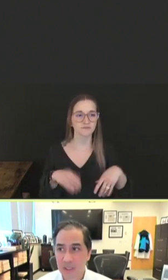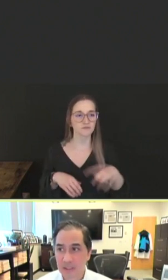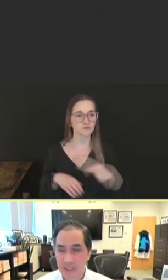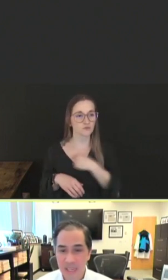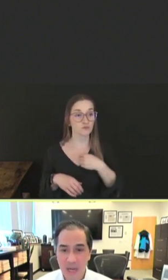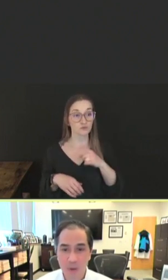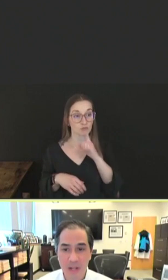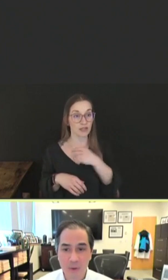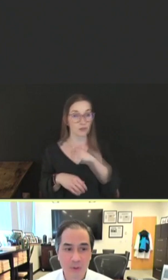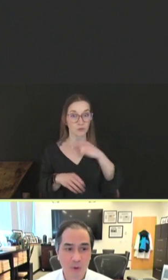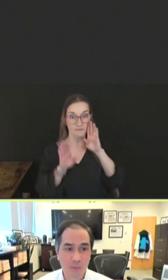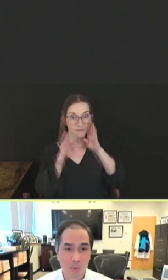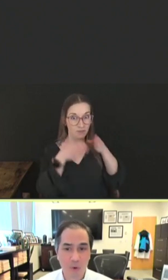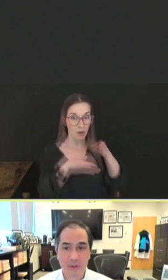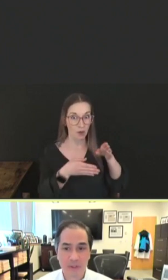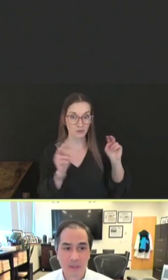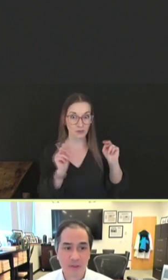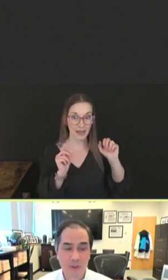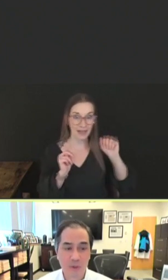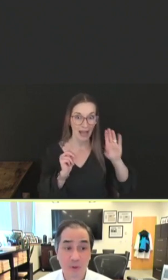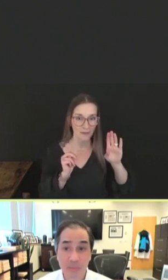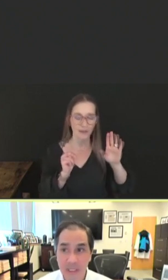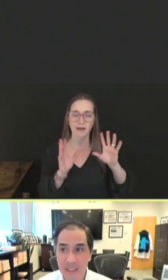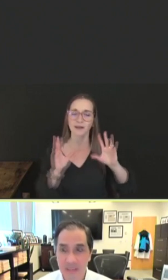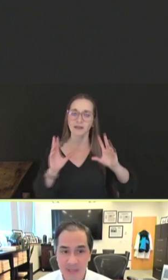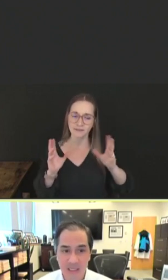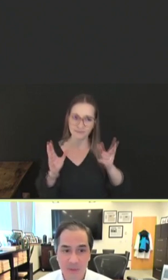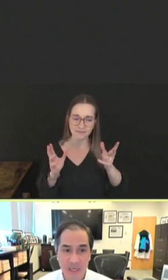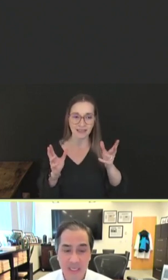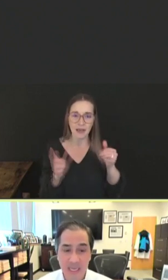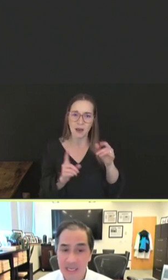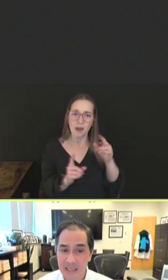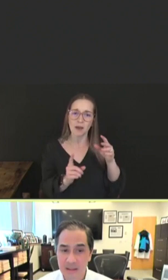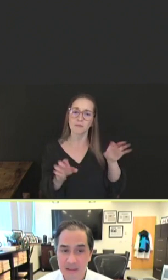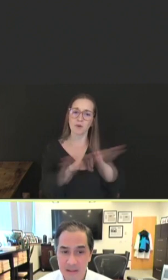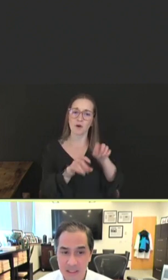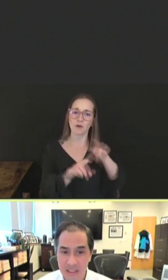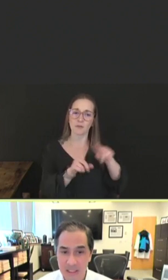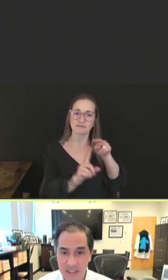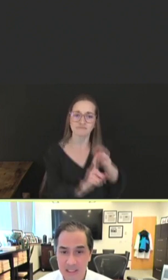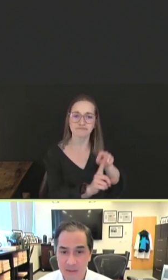responses. And while those are important, the durability of antibody and CD8 T cell